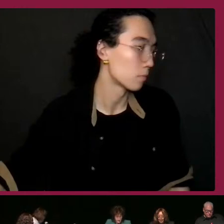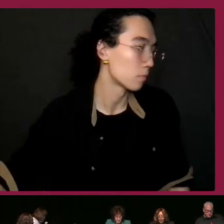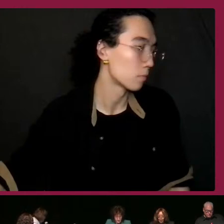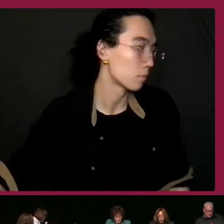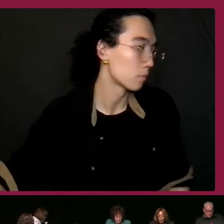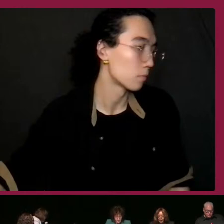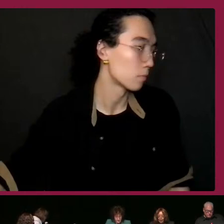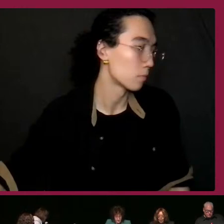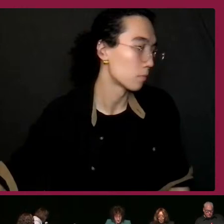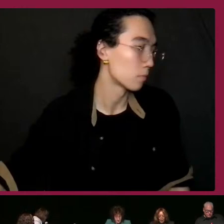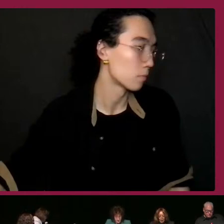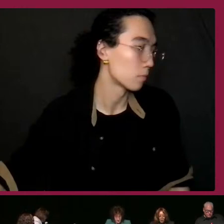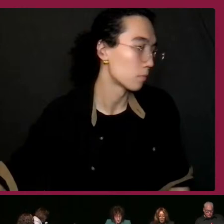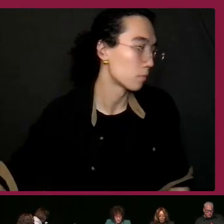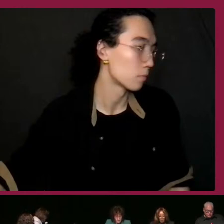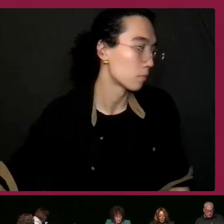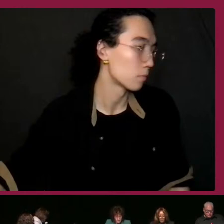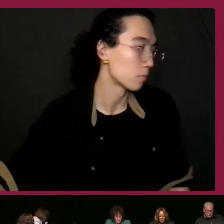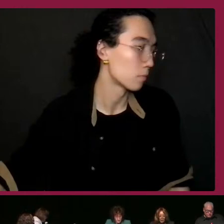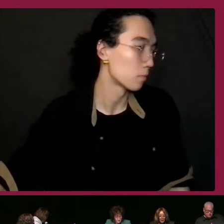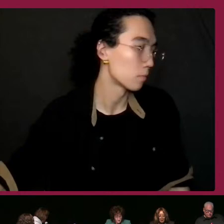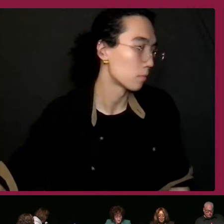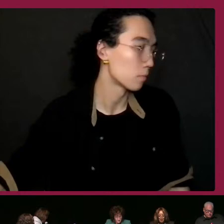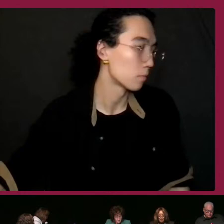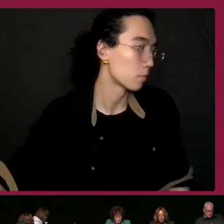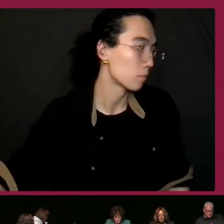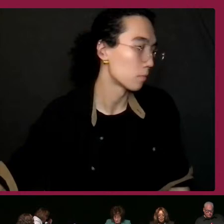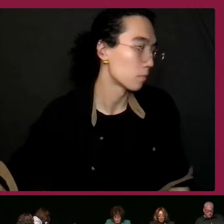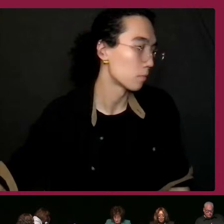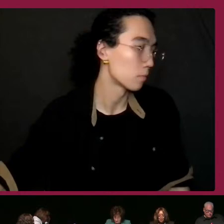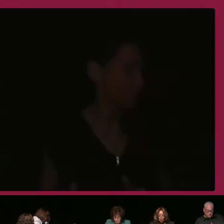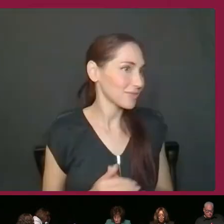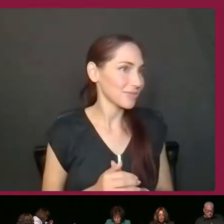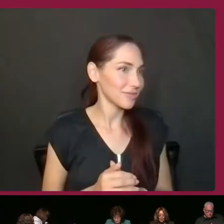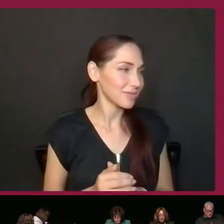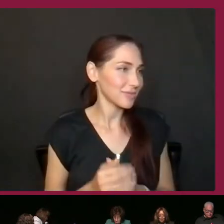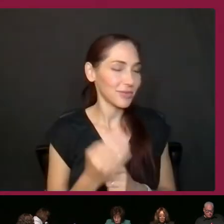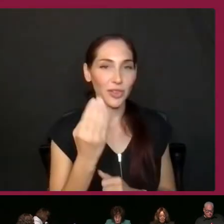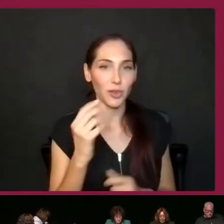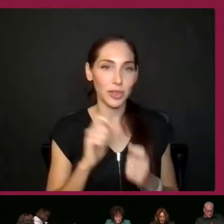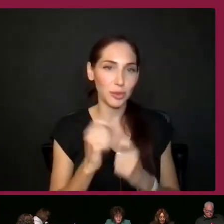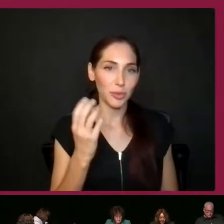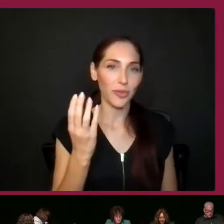for an enterprise reporting and document distributing system.